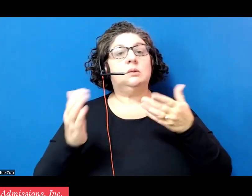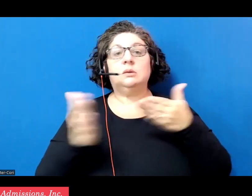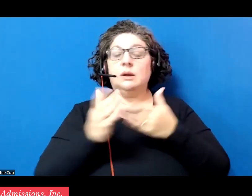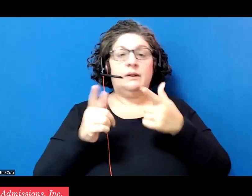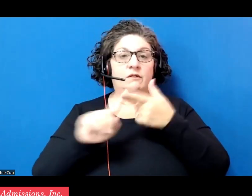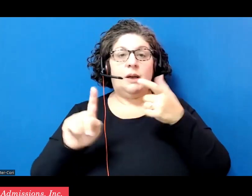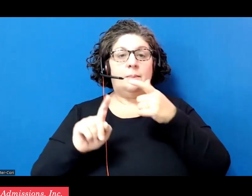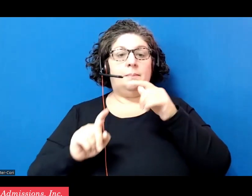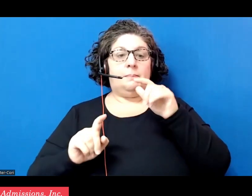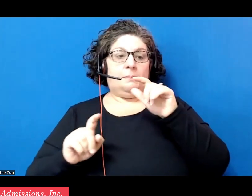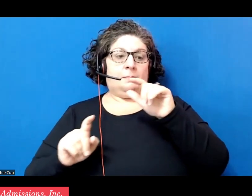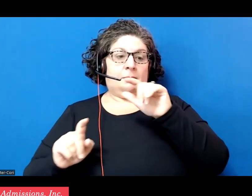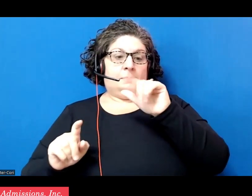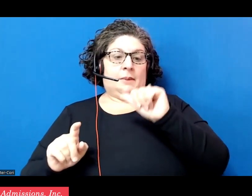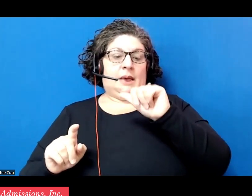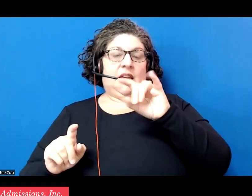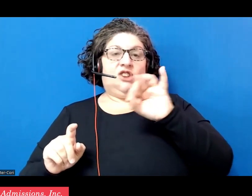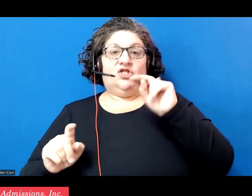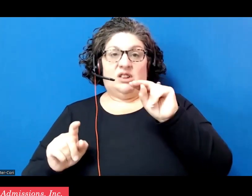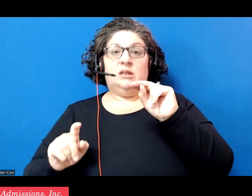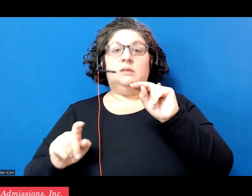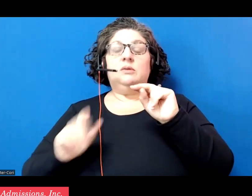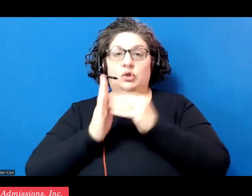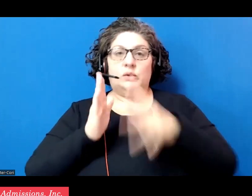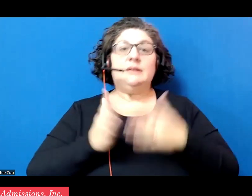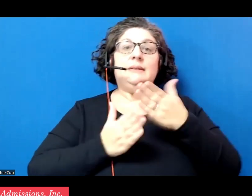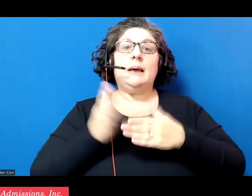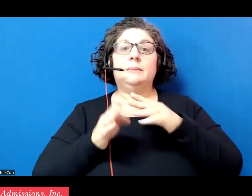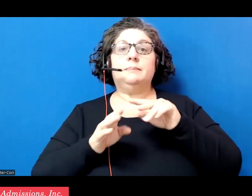students, and there's some evidence of current bias on the campus.